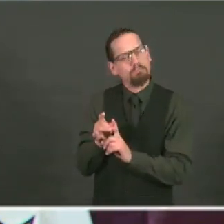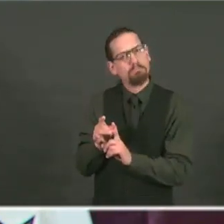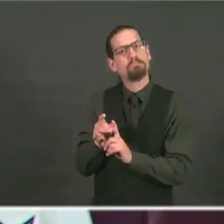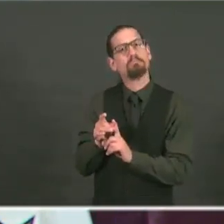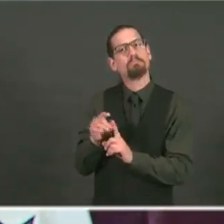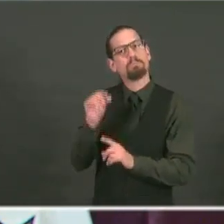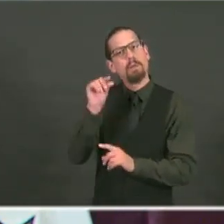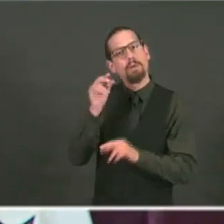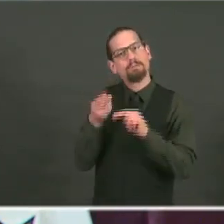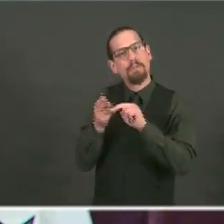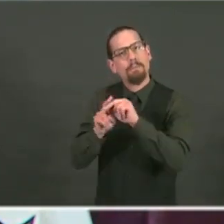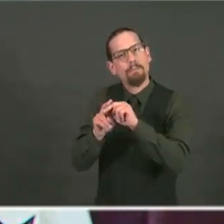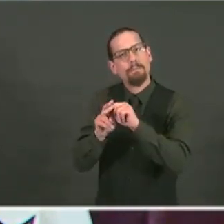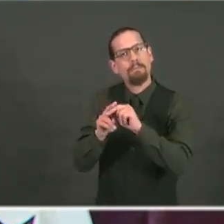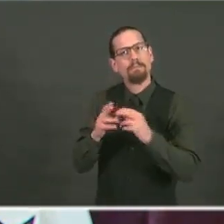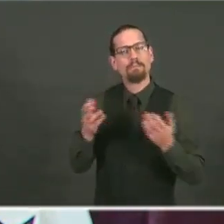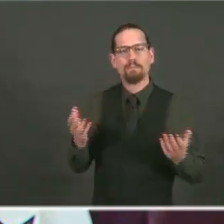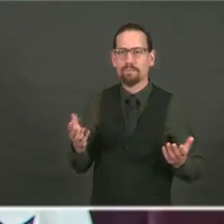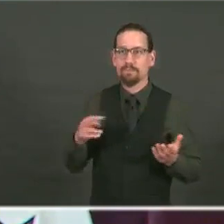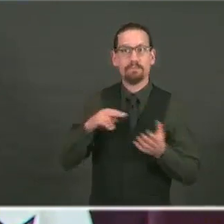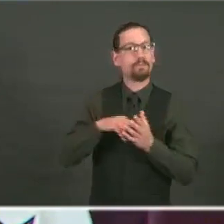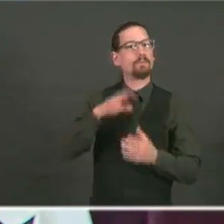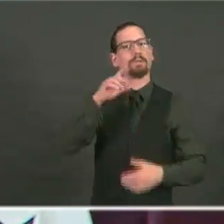WE NOTICED AT THAT TIME THAT MANY OF THE STUDENTS TESTING